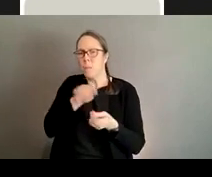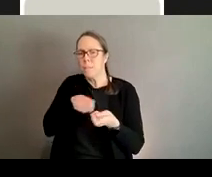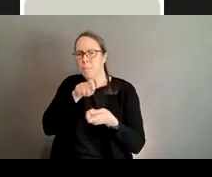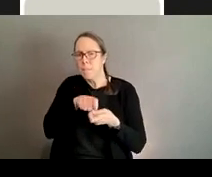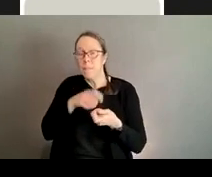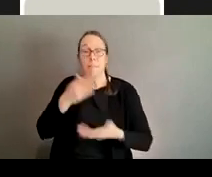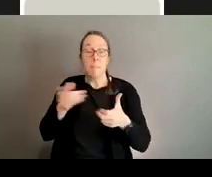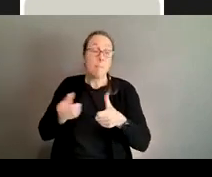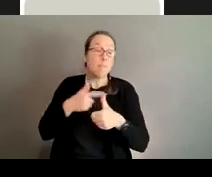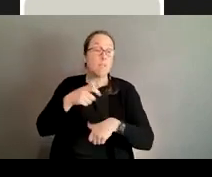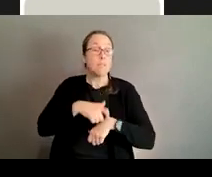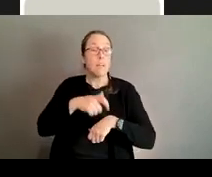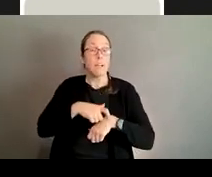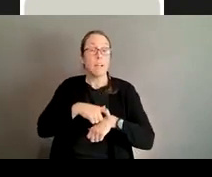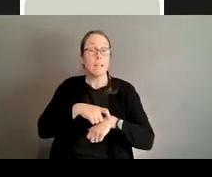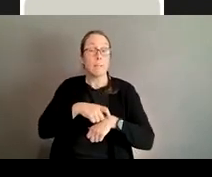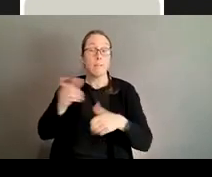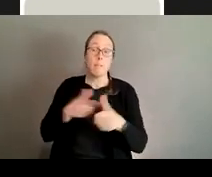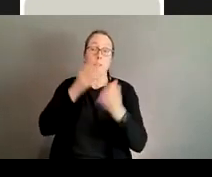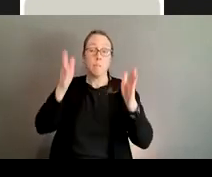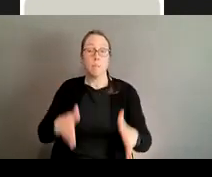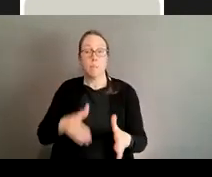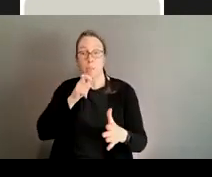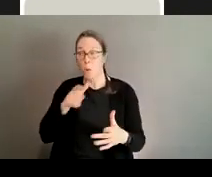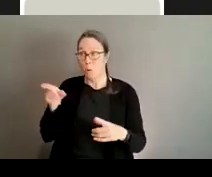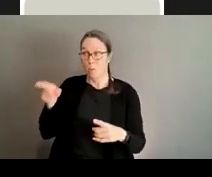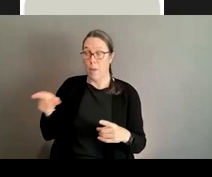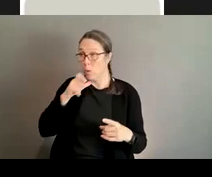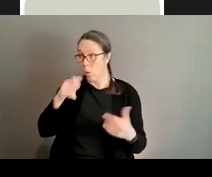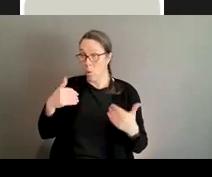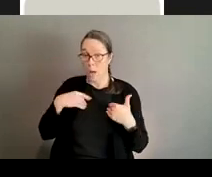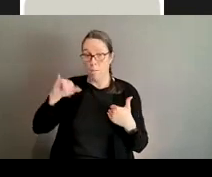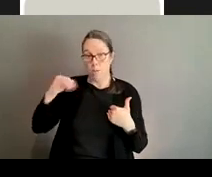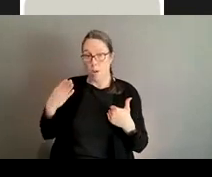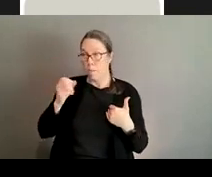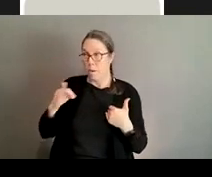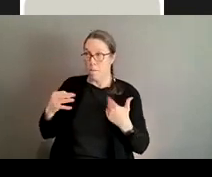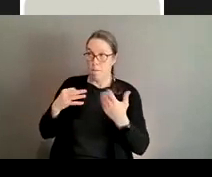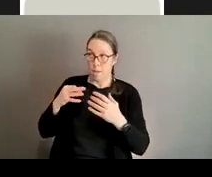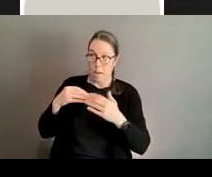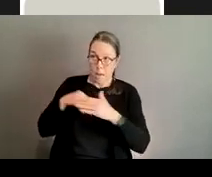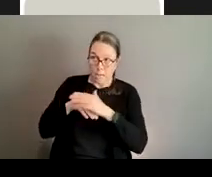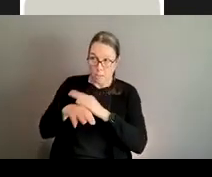first time person who doesn't even have the job of being an Access Coordinator but somehow